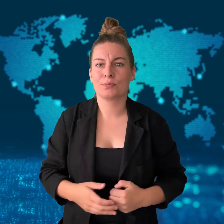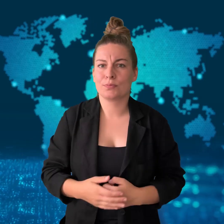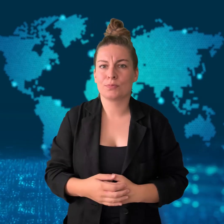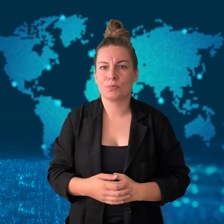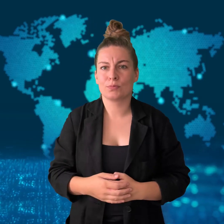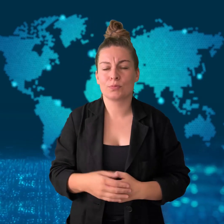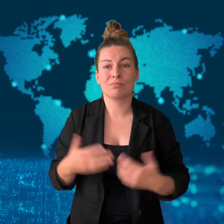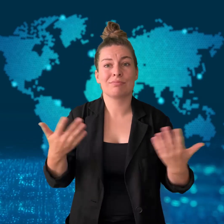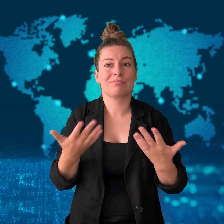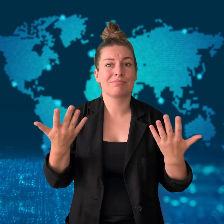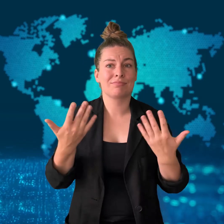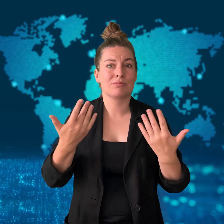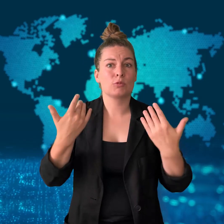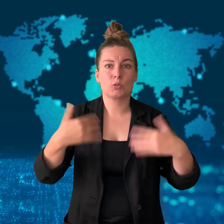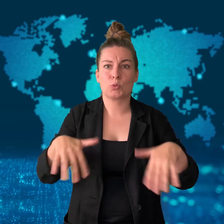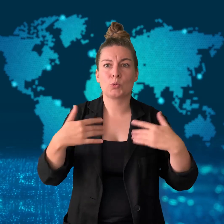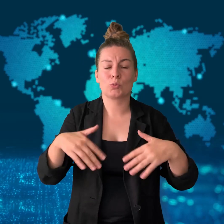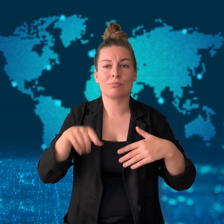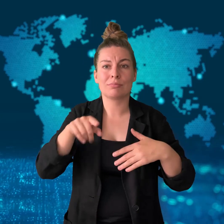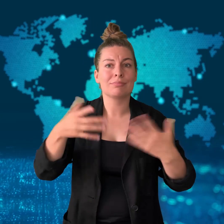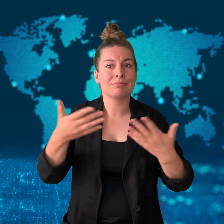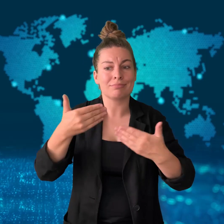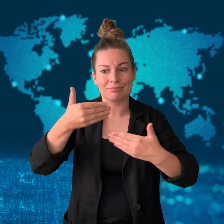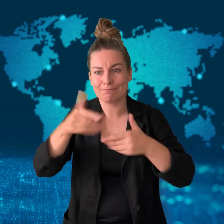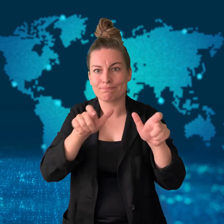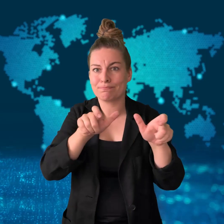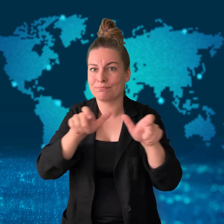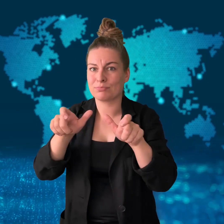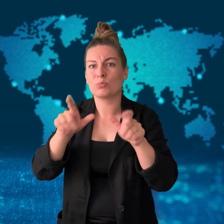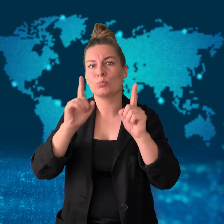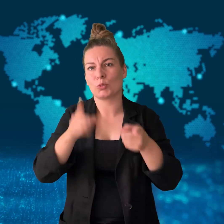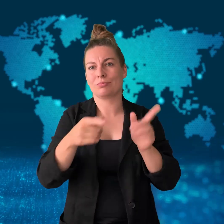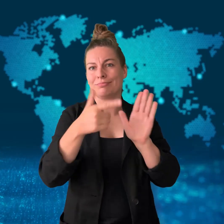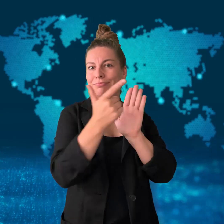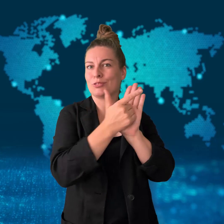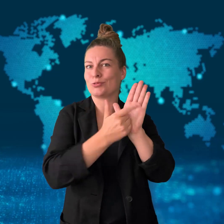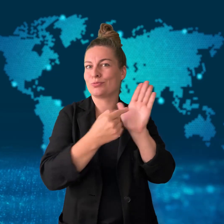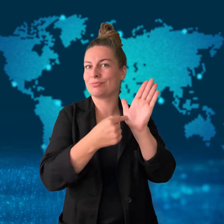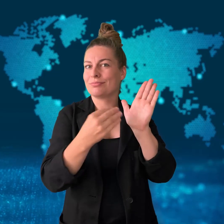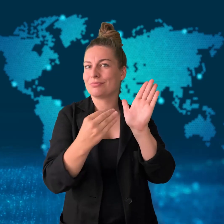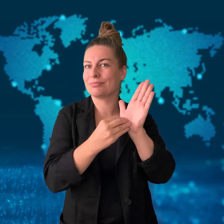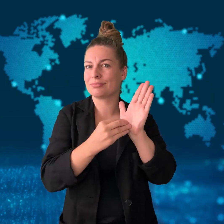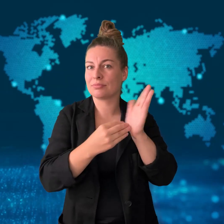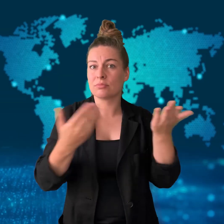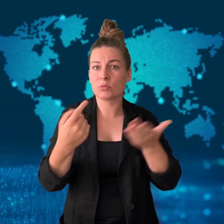passed that limited "disruptive" prior to that happening.